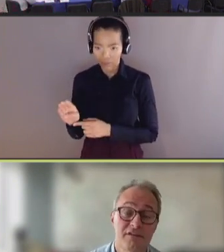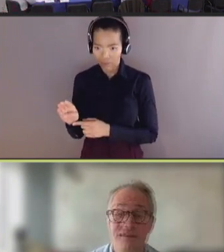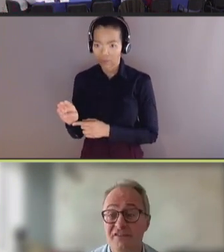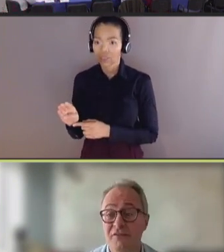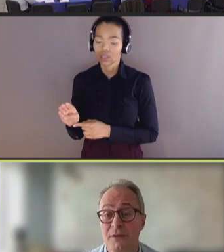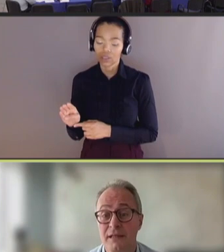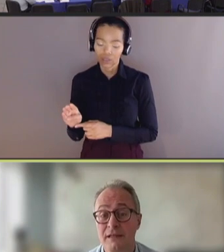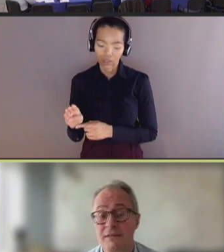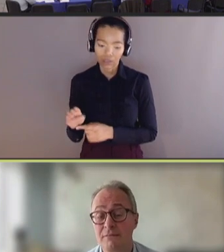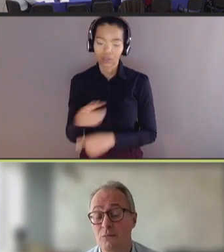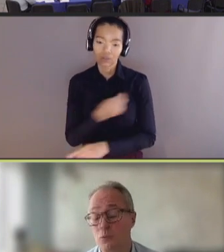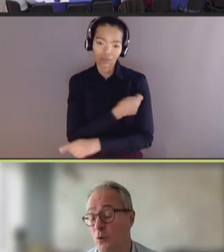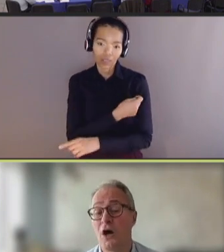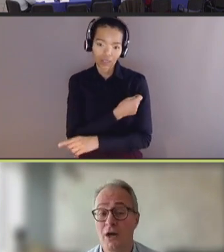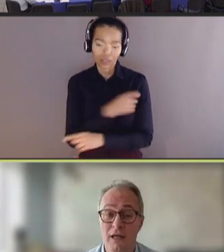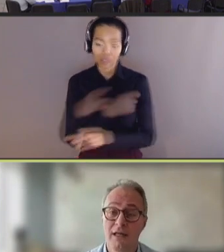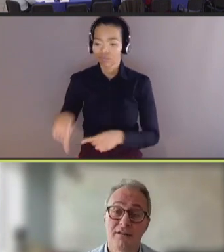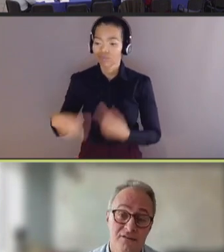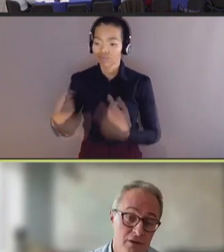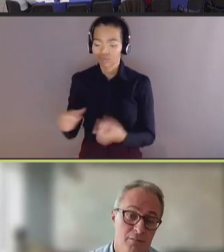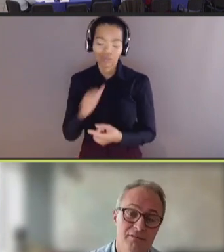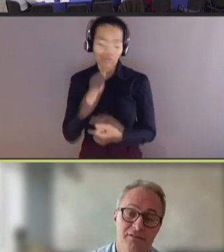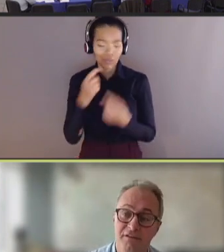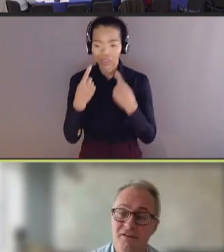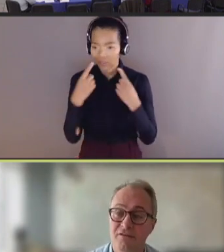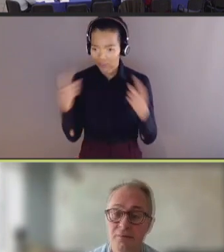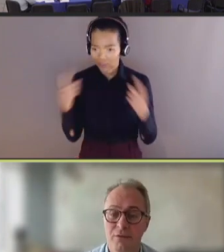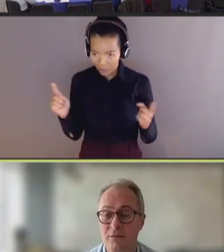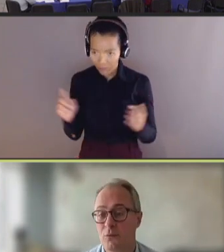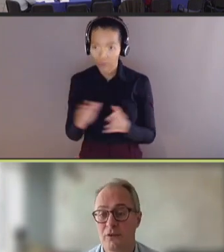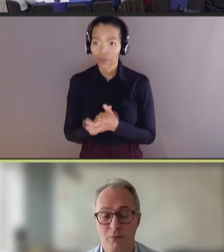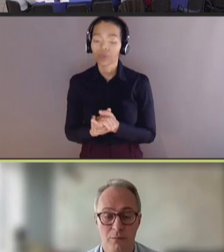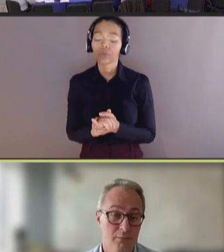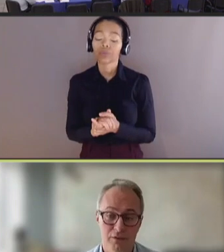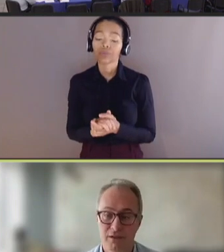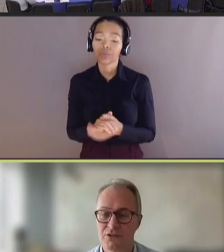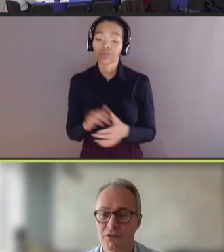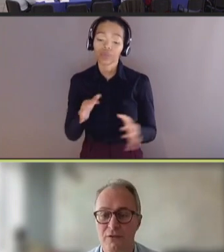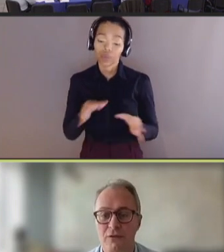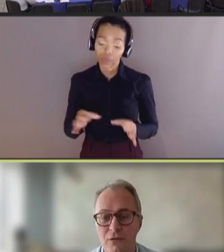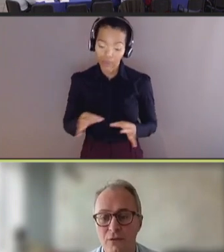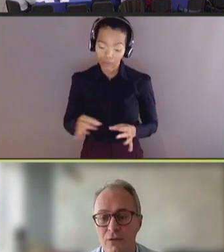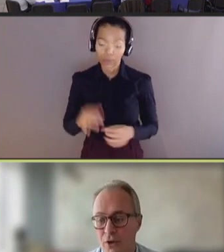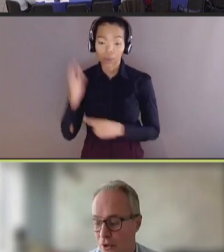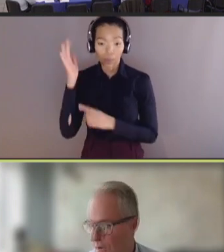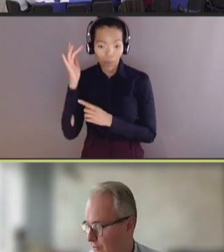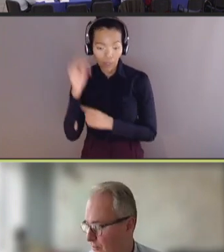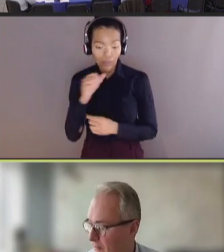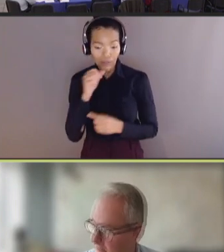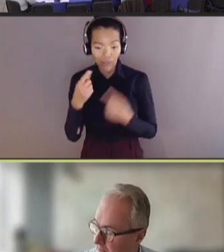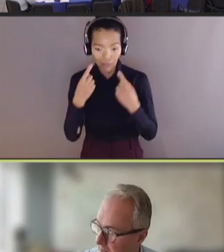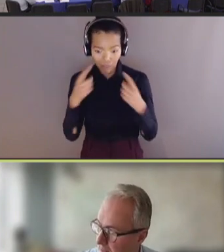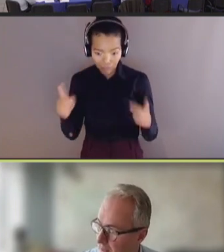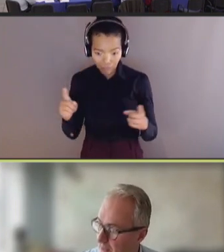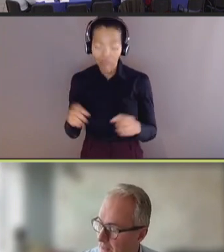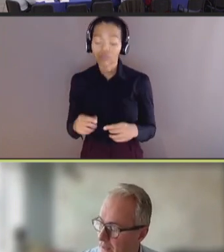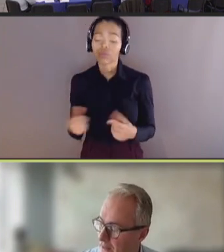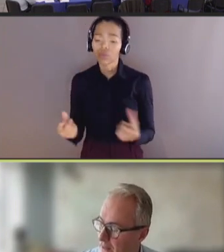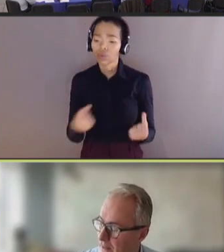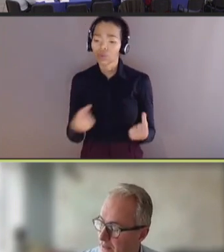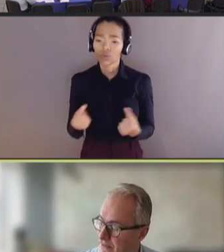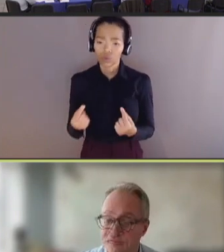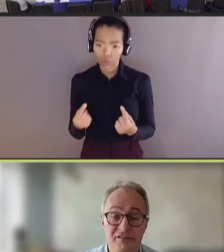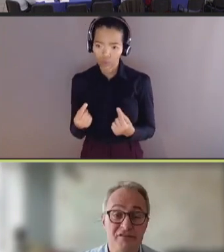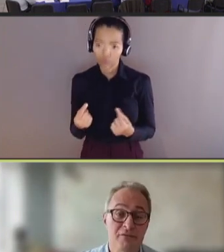successful. And why it's not been successful, and what we potentially could do to make a successful